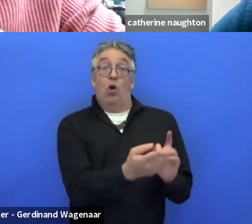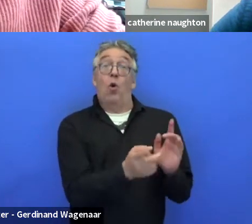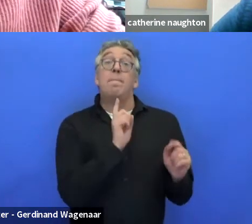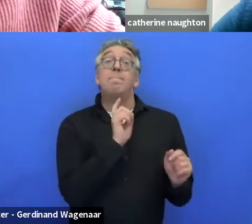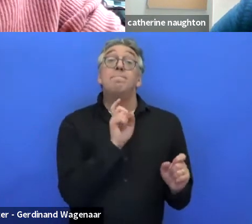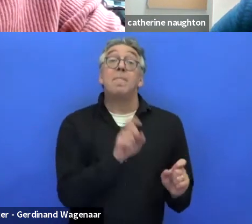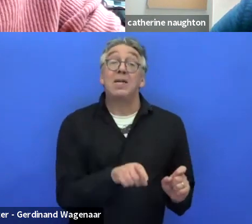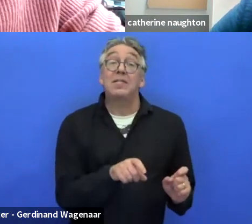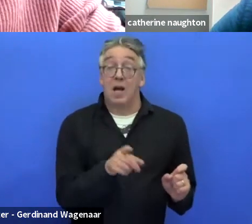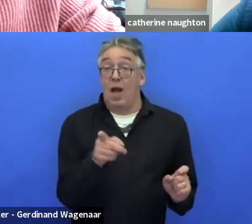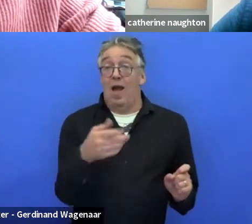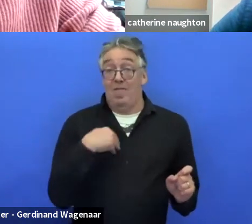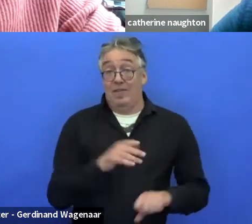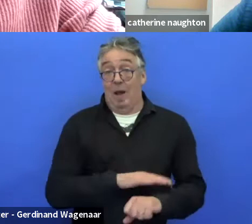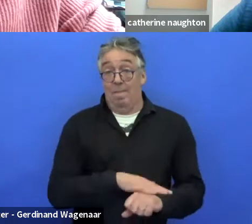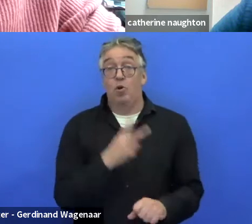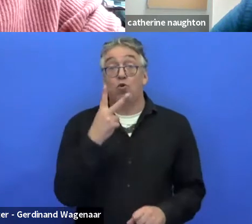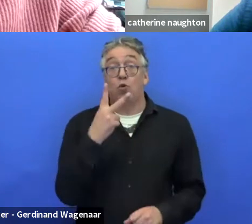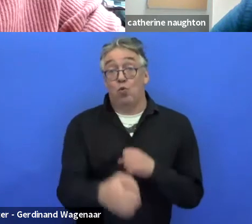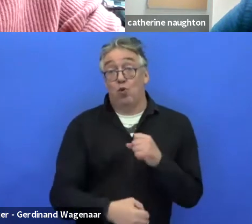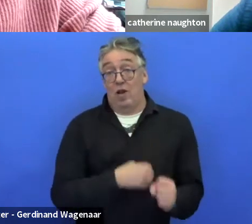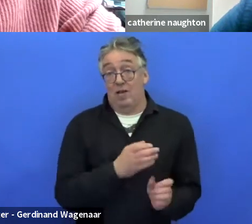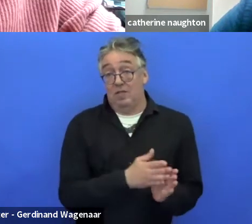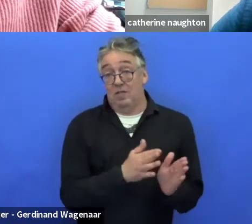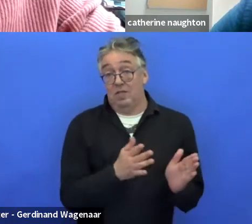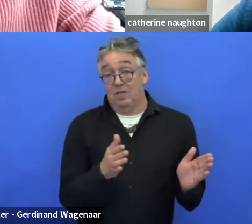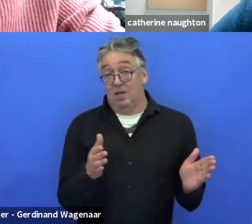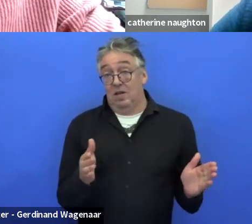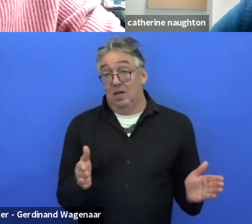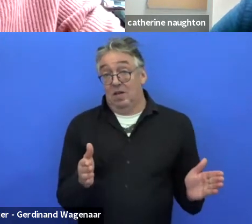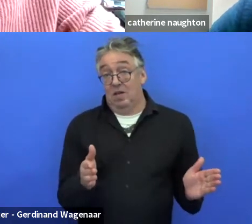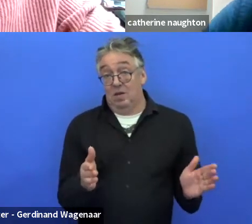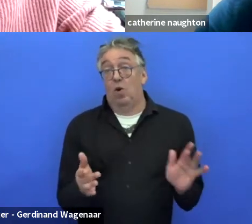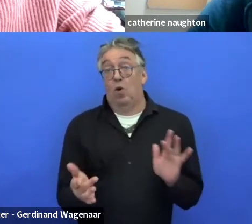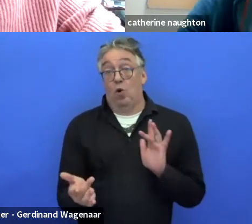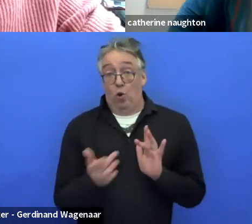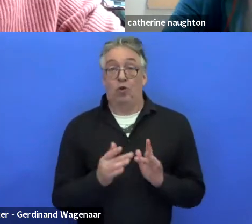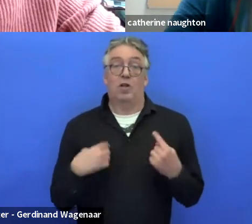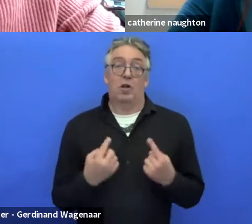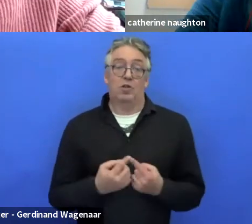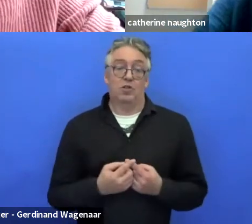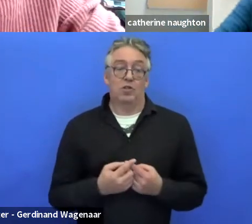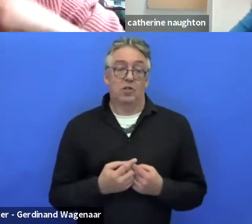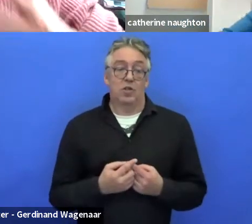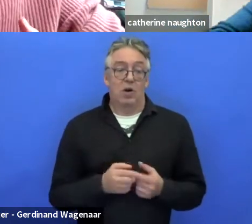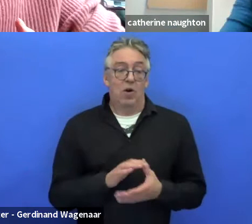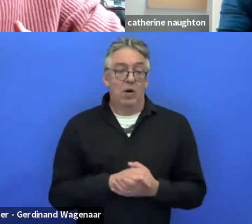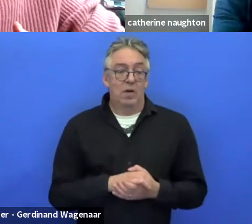and you have to comply with the procedural requirement, that is extremely important for us called approaches.